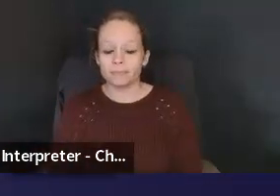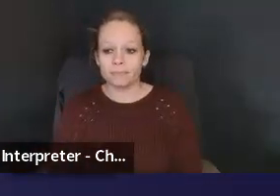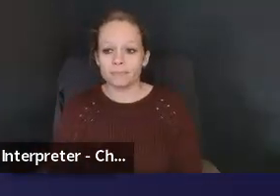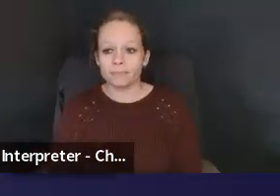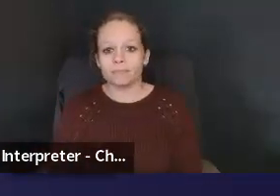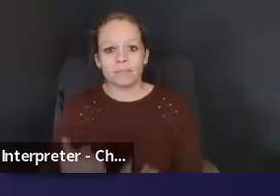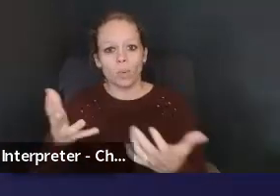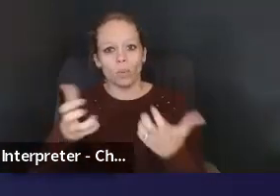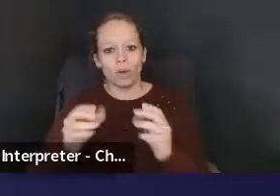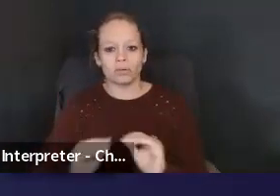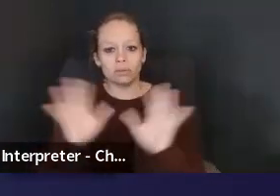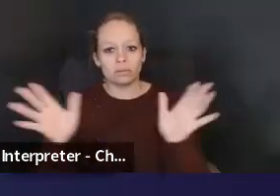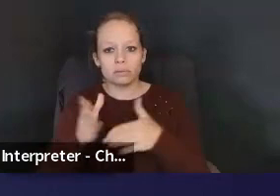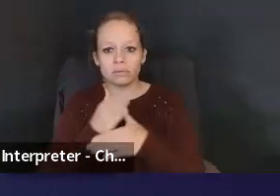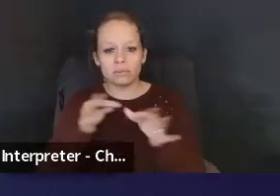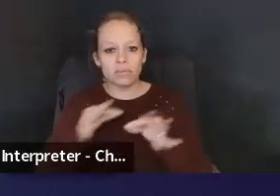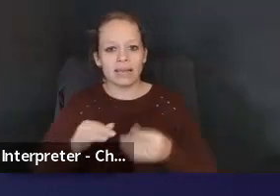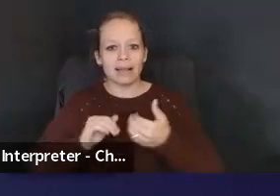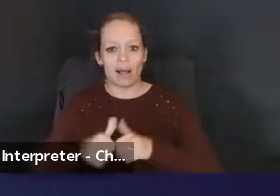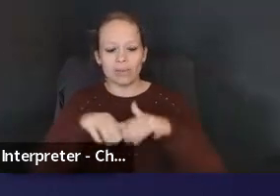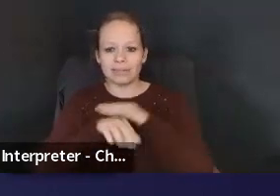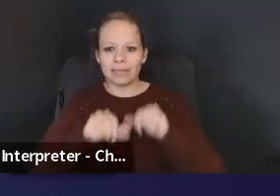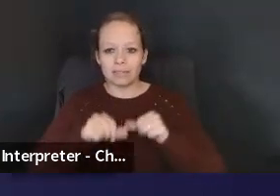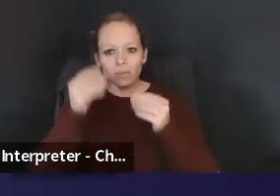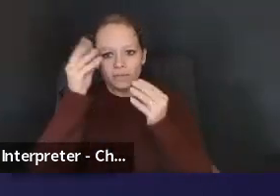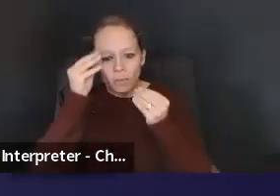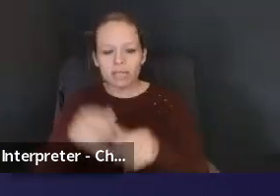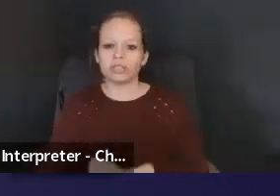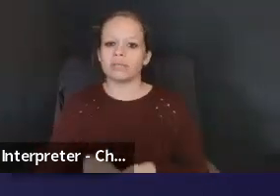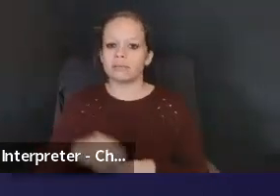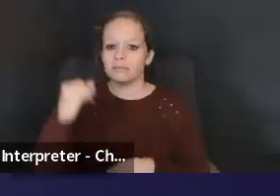it's accessible information, web-based, whether information will be through the web, whether it